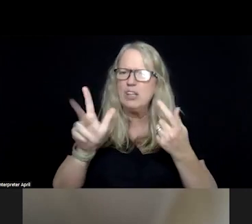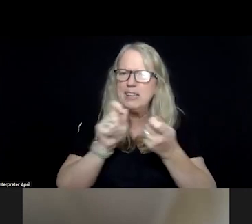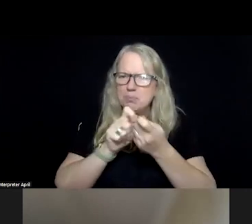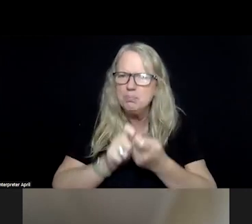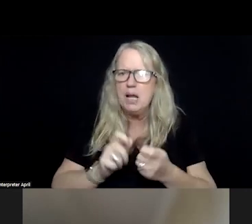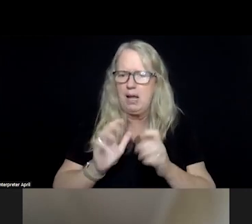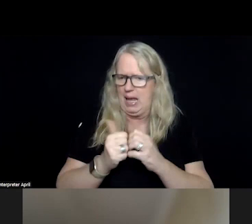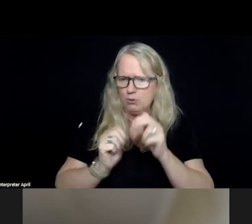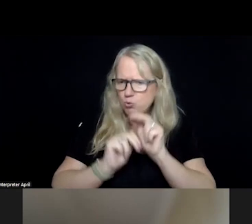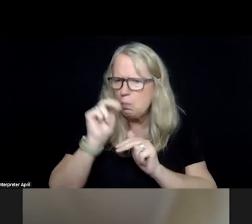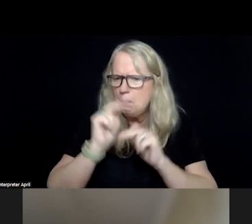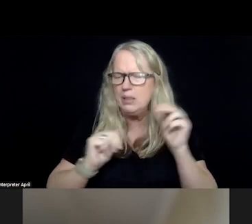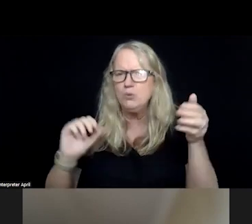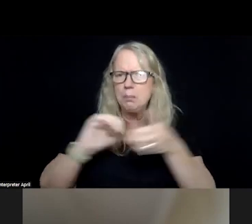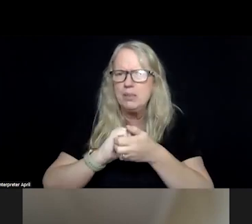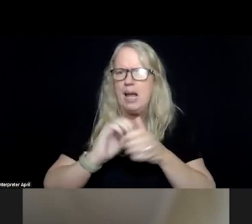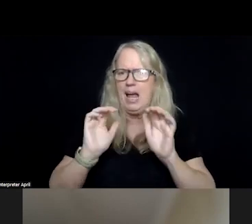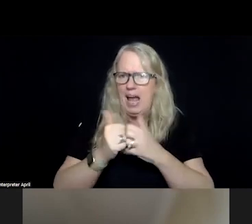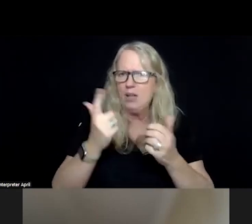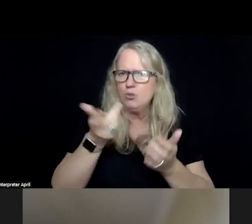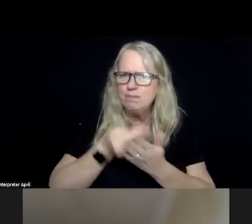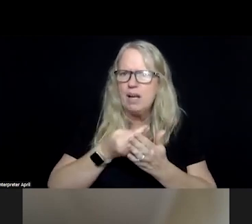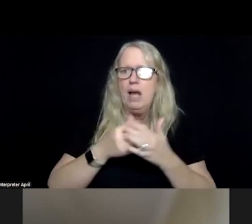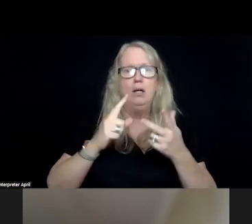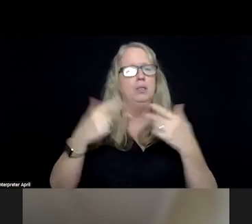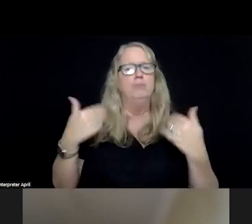PARTNERSHIP AND ALL OF THAT IS IMPORTANT AND PEOPLE HAVE FIGURED